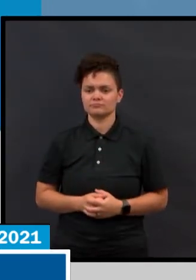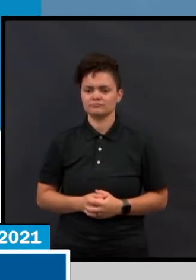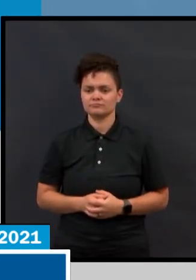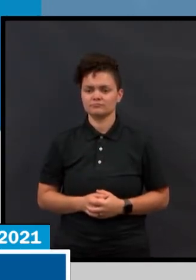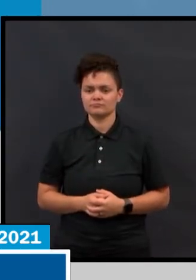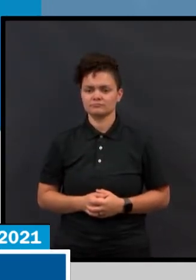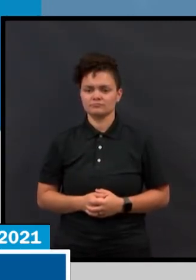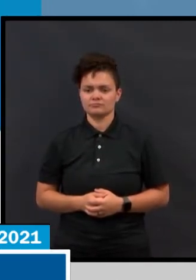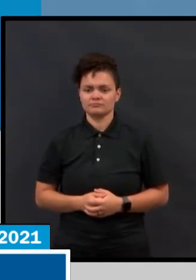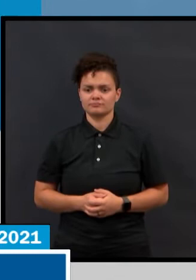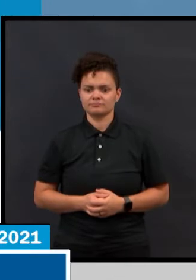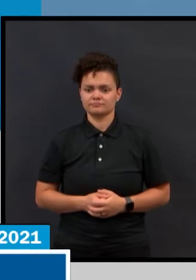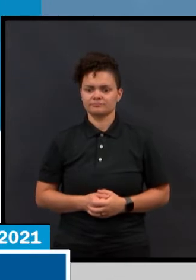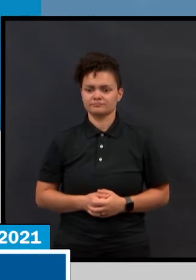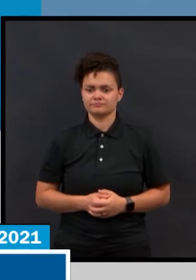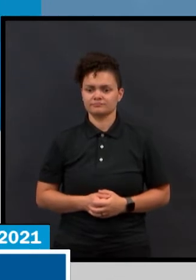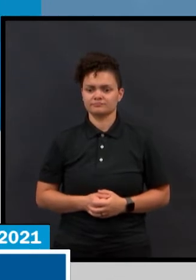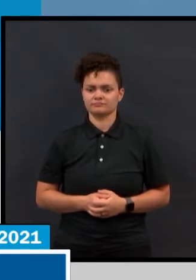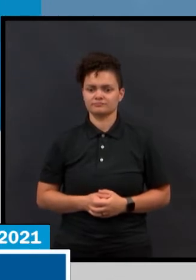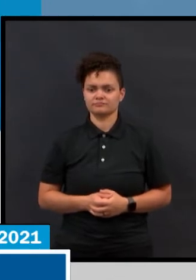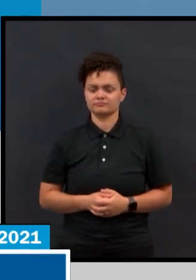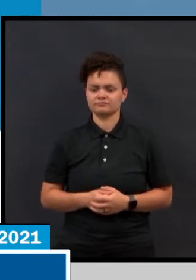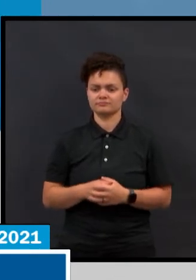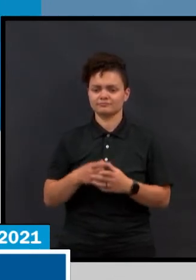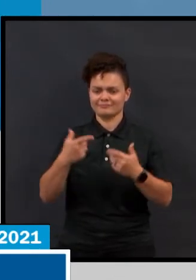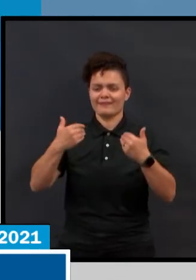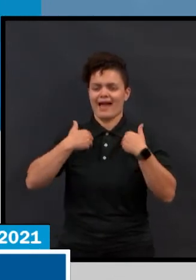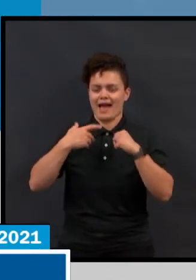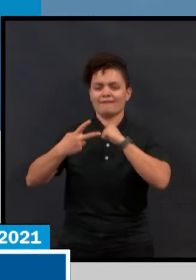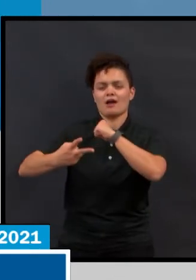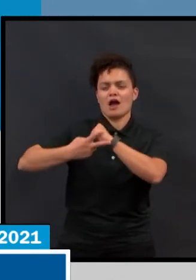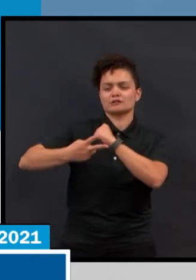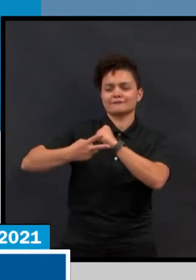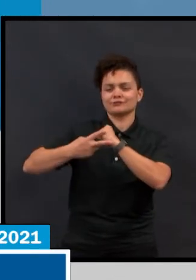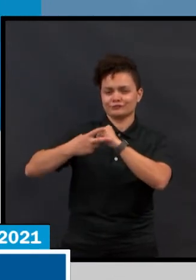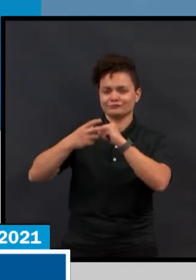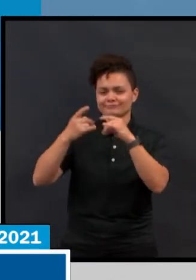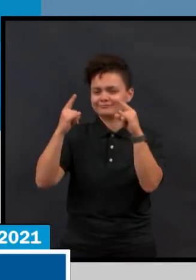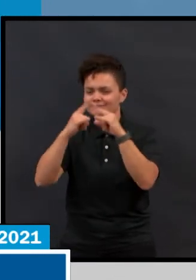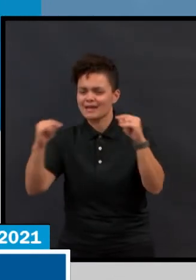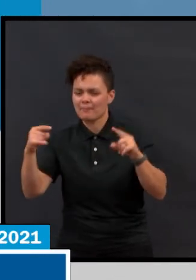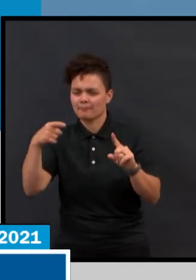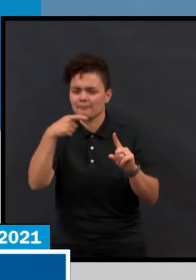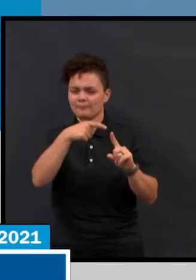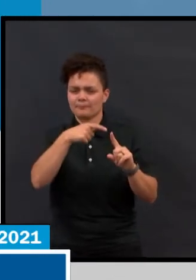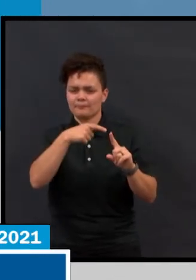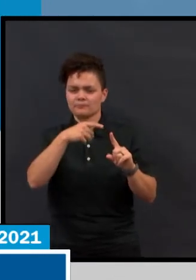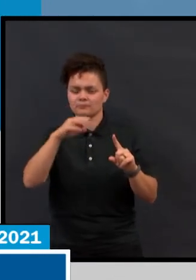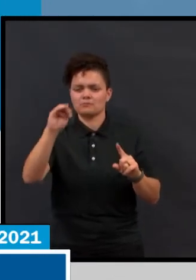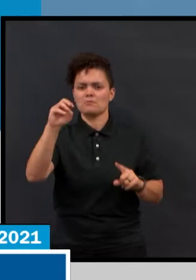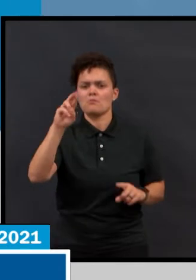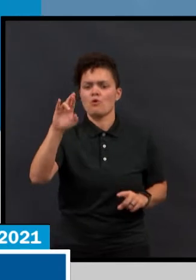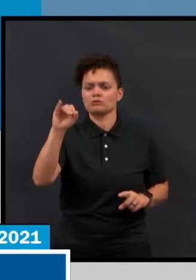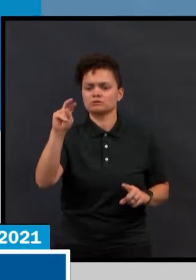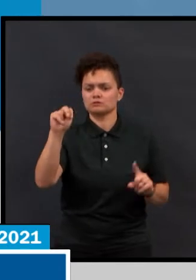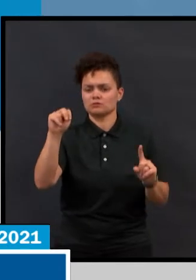in morrison colorado many of you may not know but denver is the steward and the owner of over